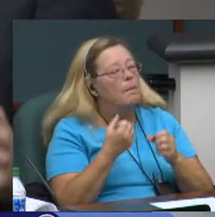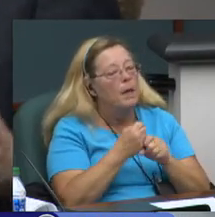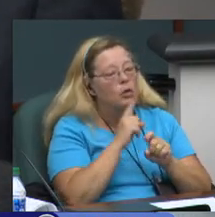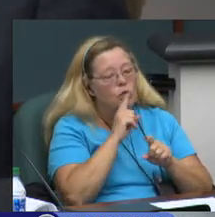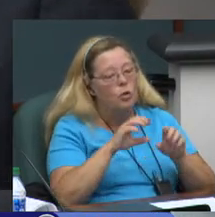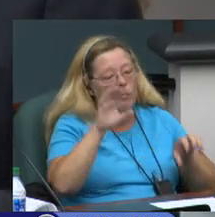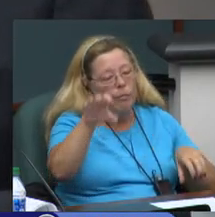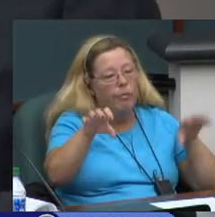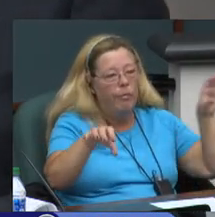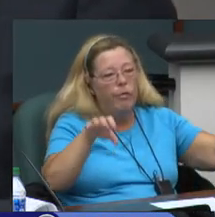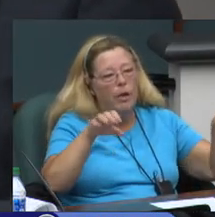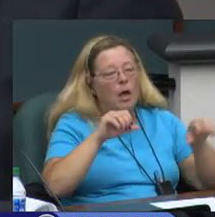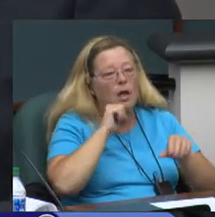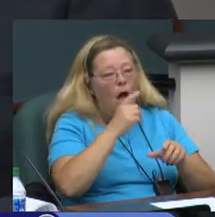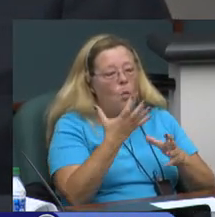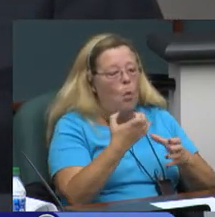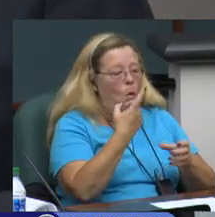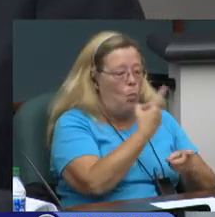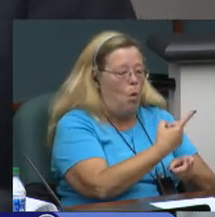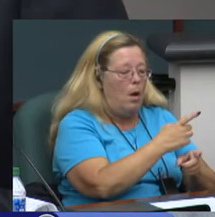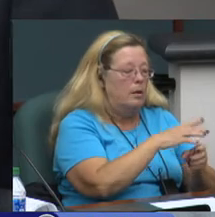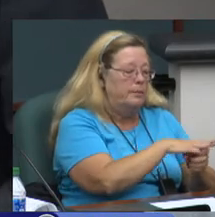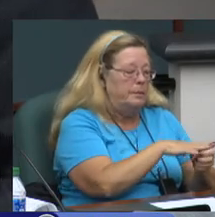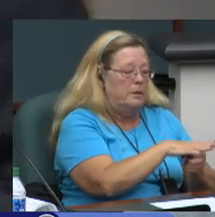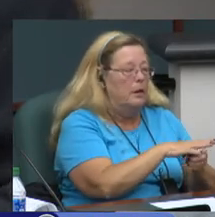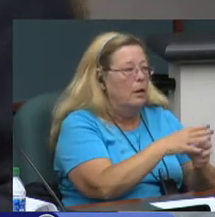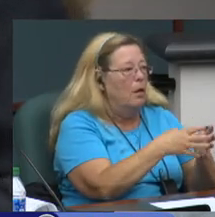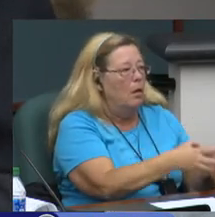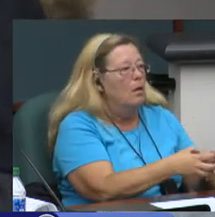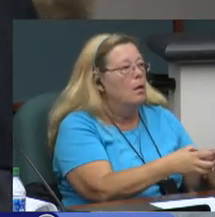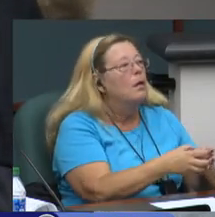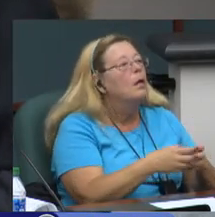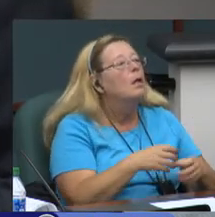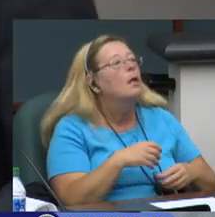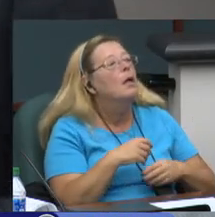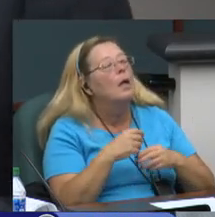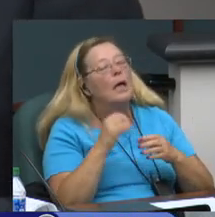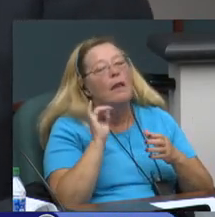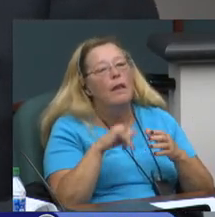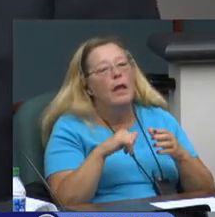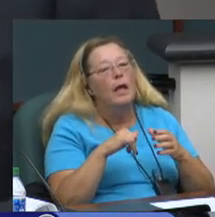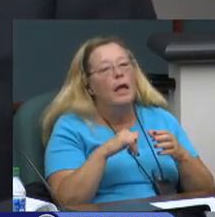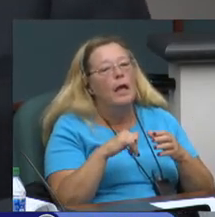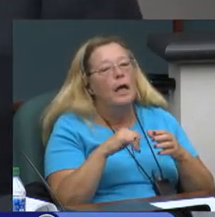concentrated in one space another reason is that surprisingly opioid rehab